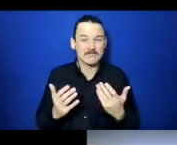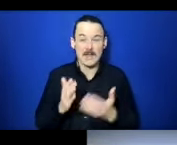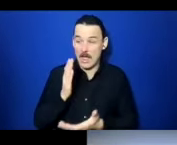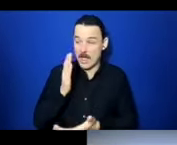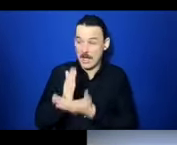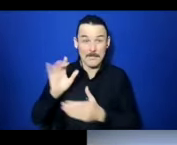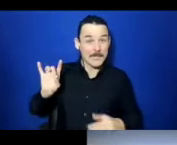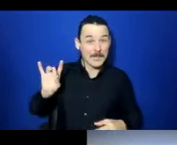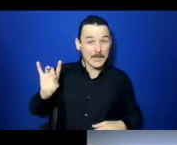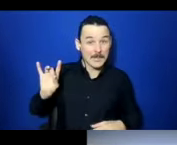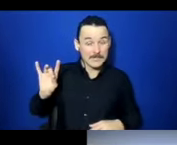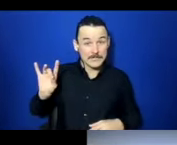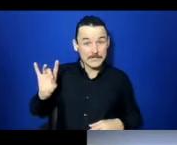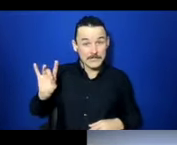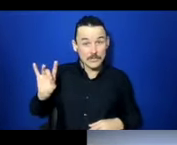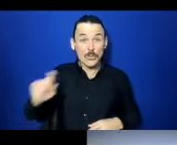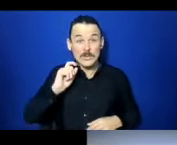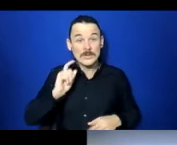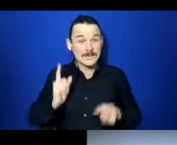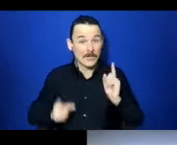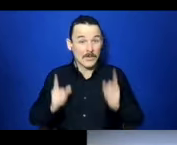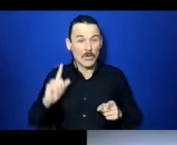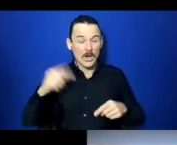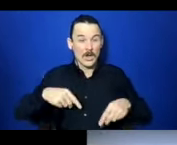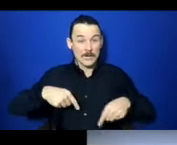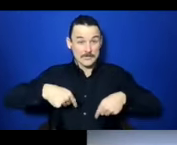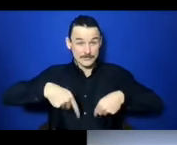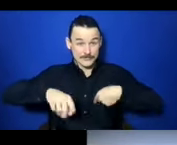their wheelchair backwards by shuffling their feet. That was the way that they moved around,